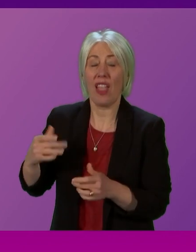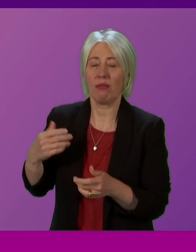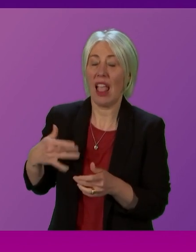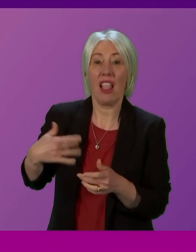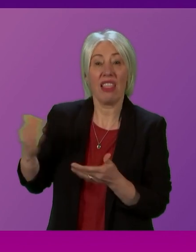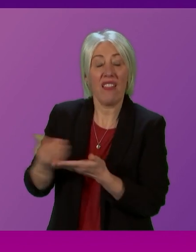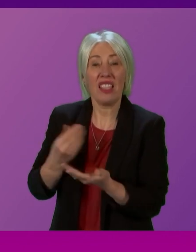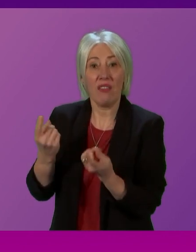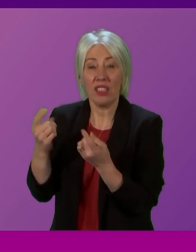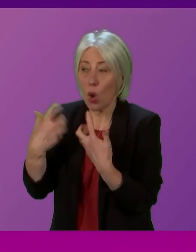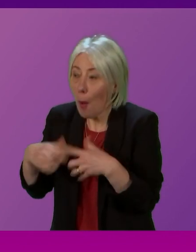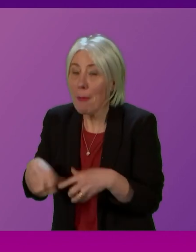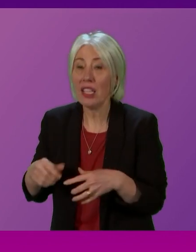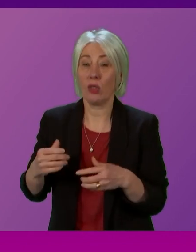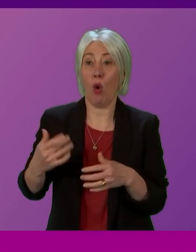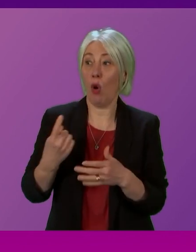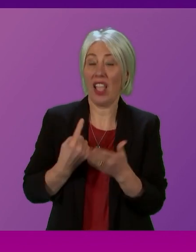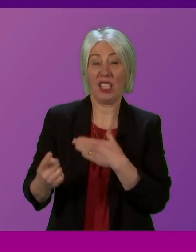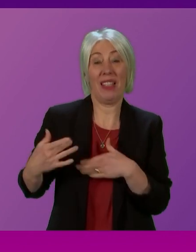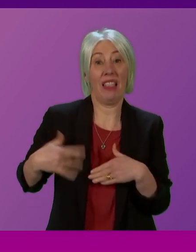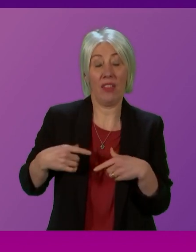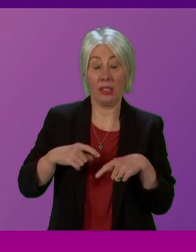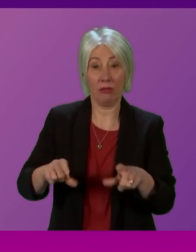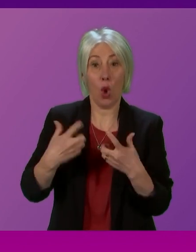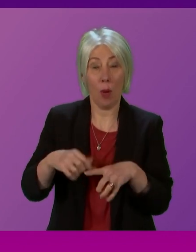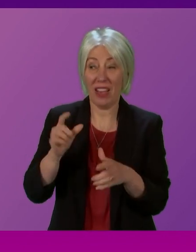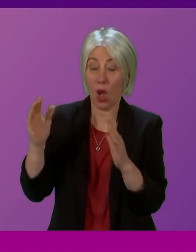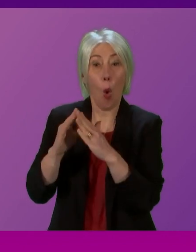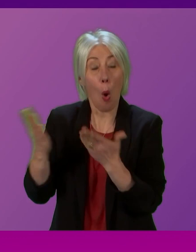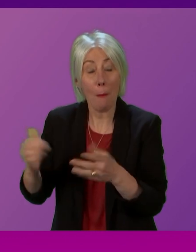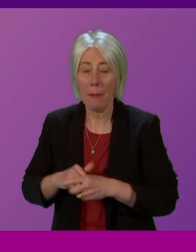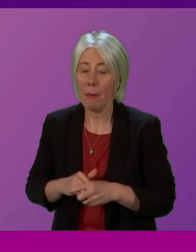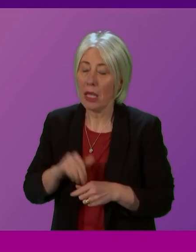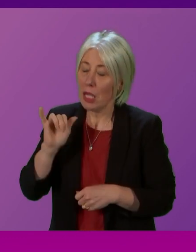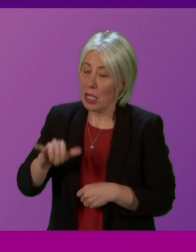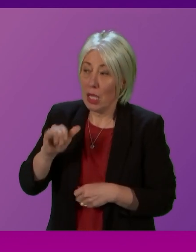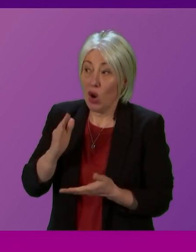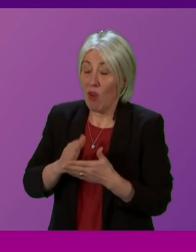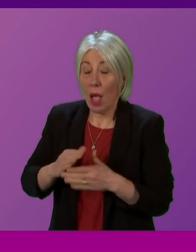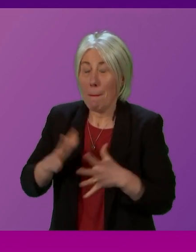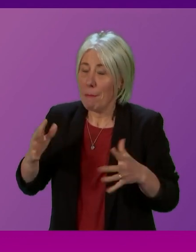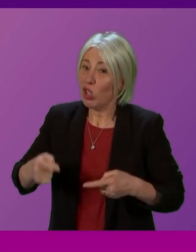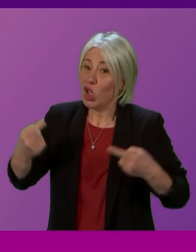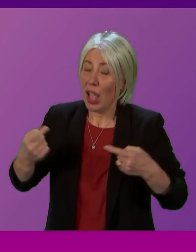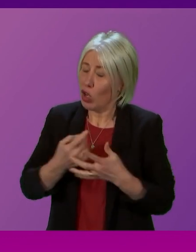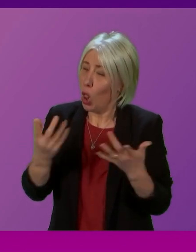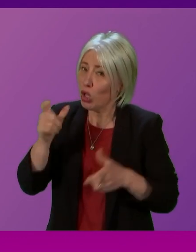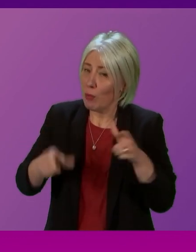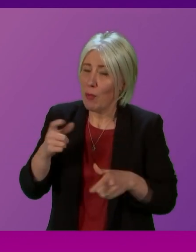High energy prices, along with the wider cost of living crisis, are causing extreme challenges for many people, right now.